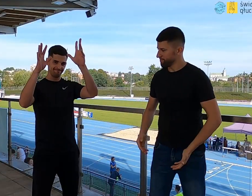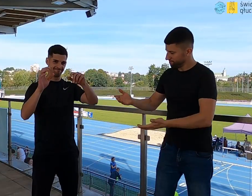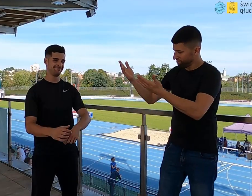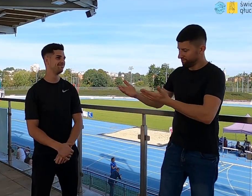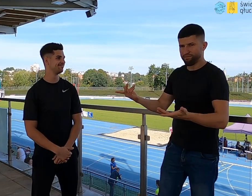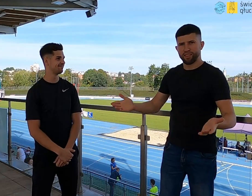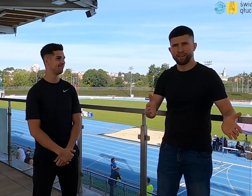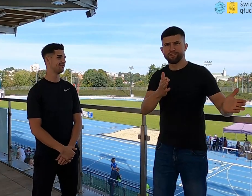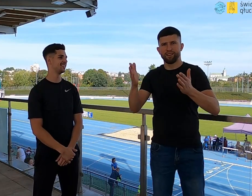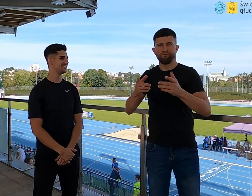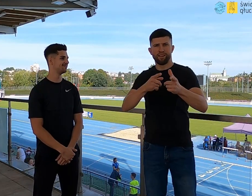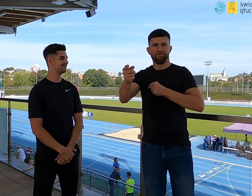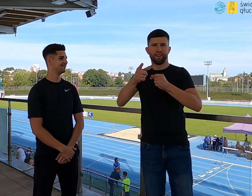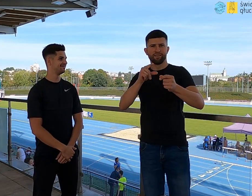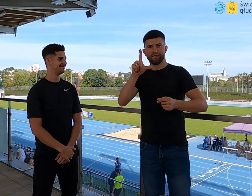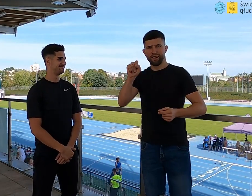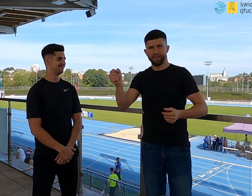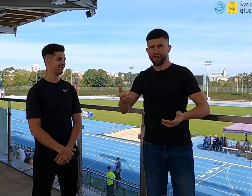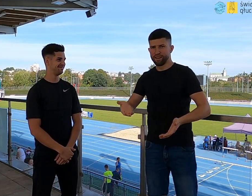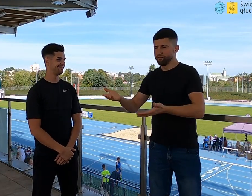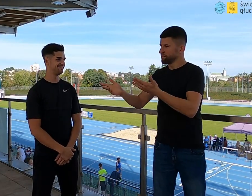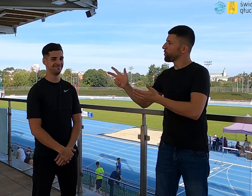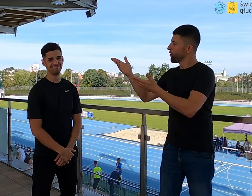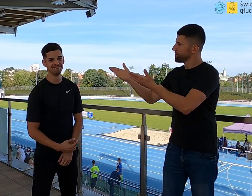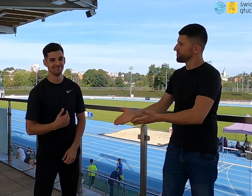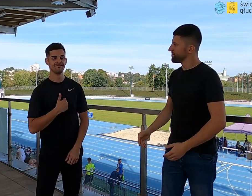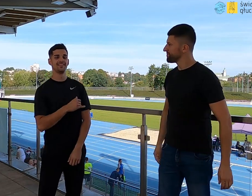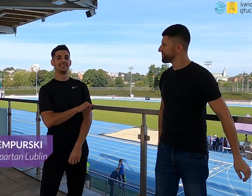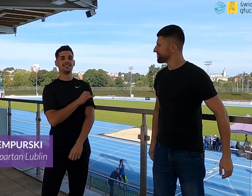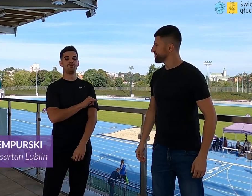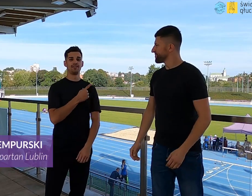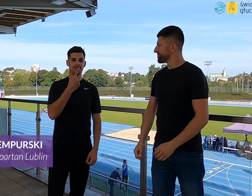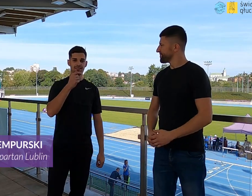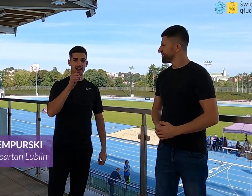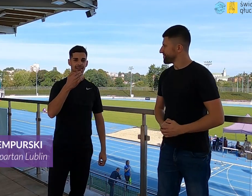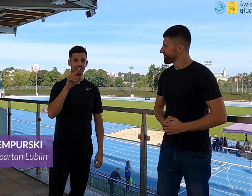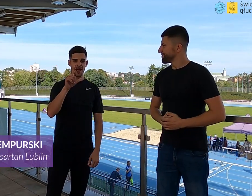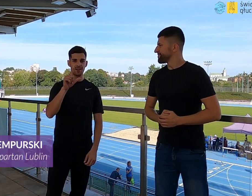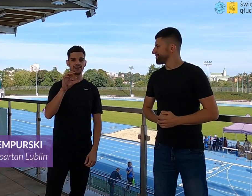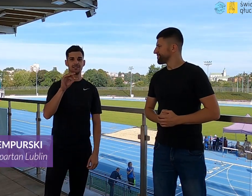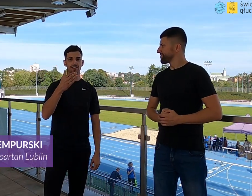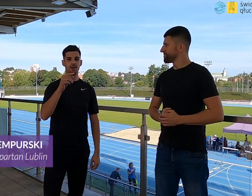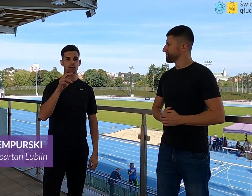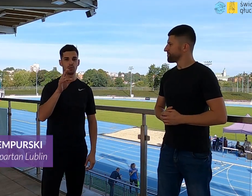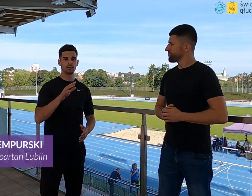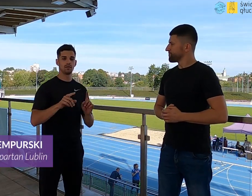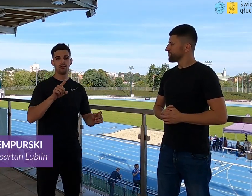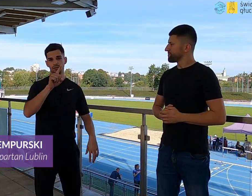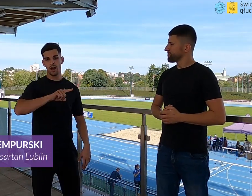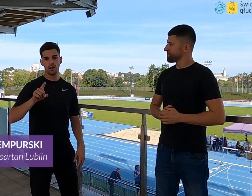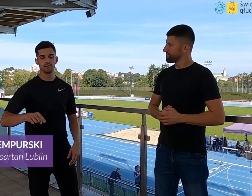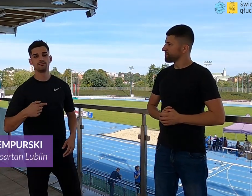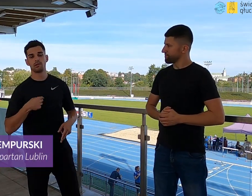Here is the next star of athletics. Please introduce yourself. My name is Daniel Stempurski. My sign language is...